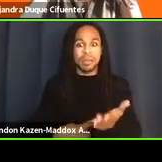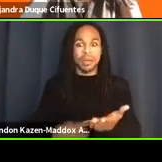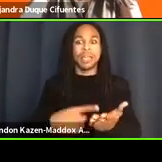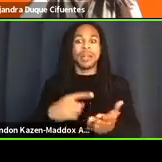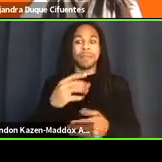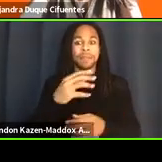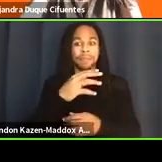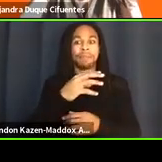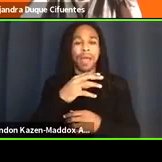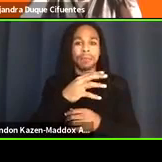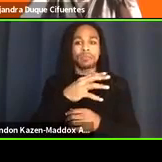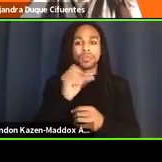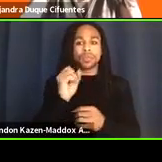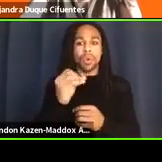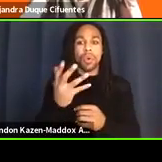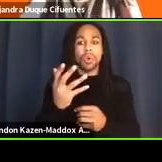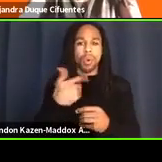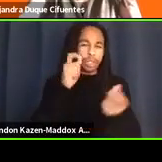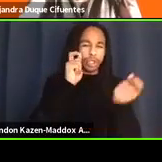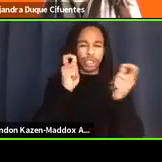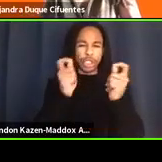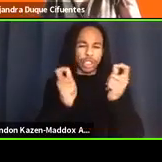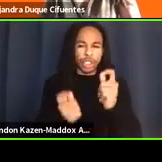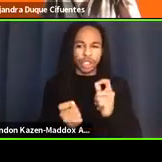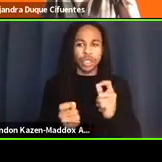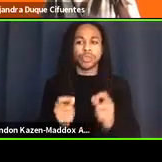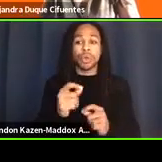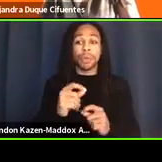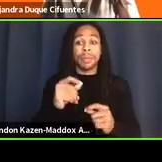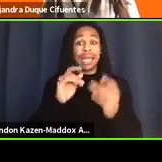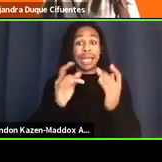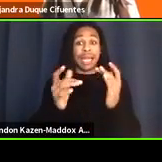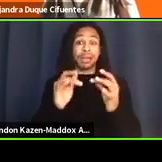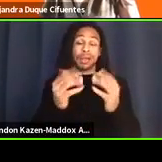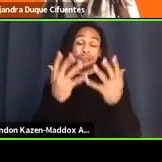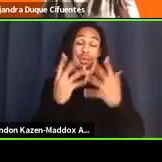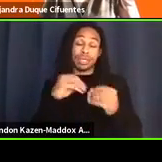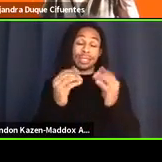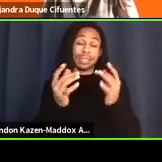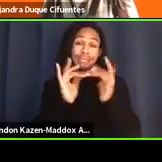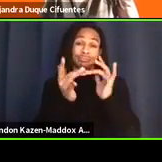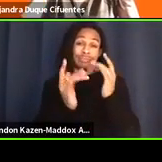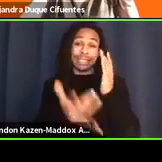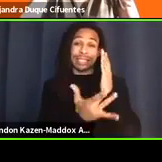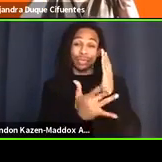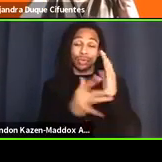we know from the media and the news, we're not getting clear, clean, accurate information